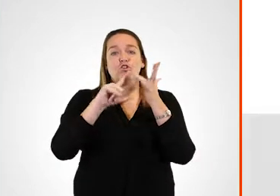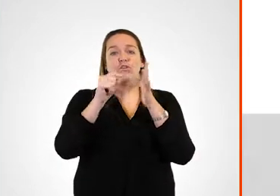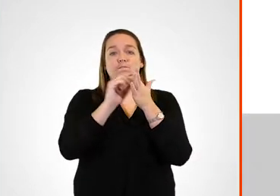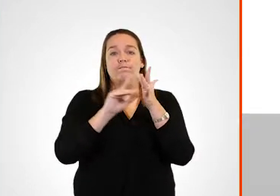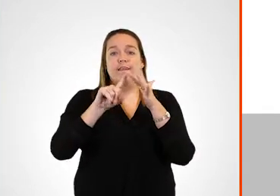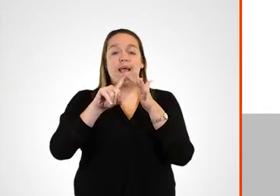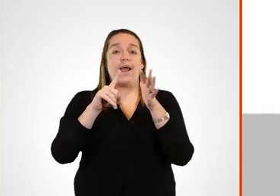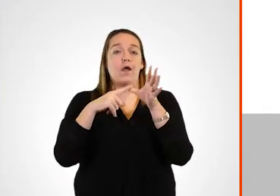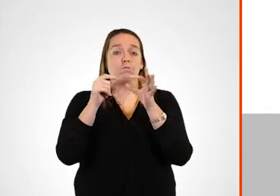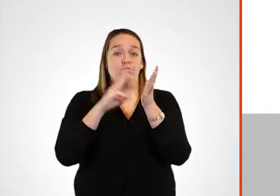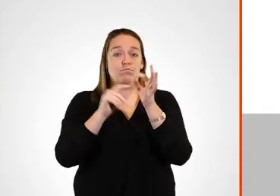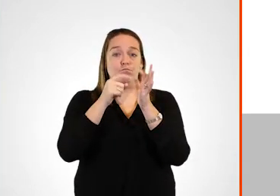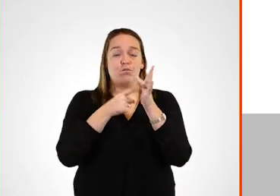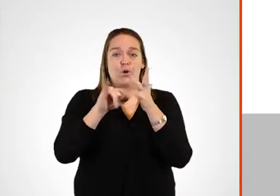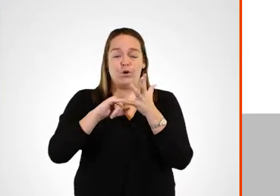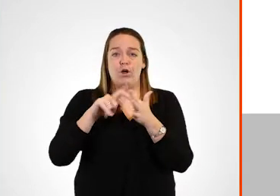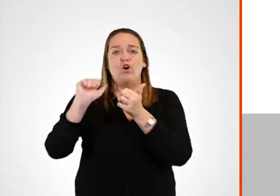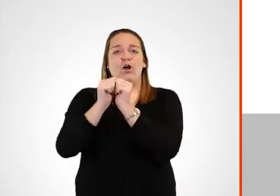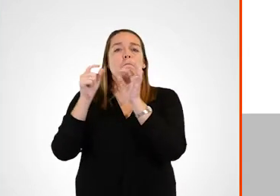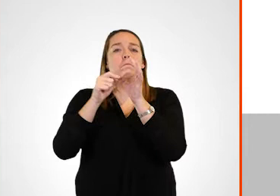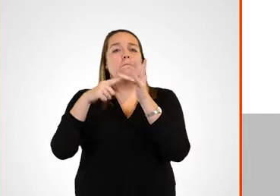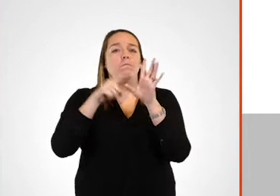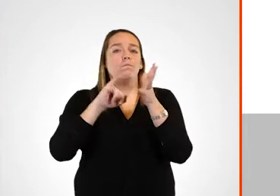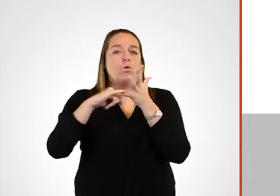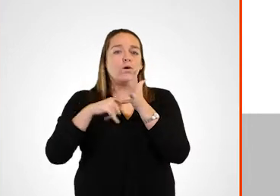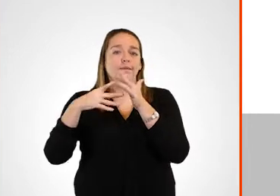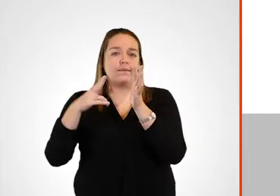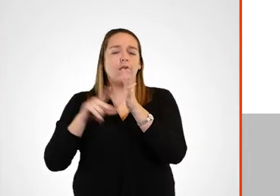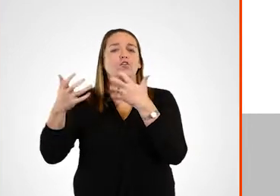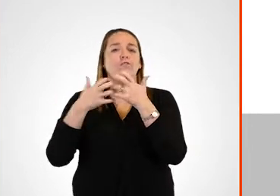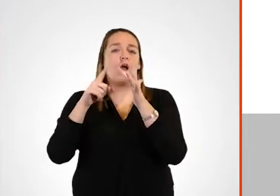and her colleagues at Boys Town and the University of Iowa,